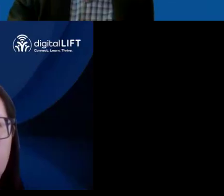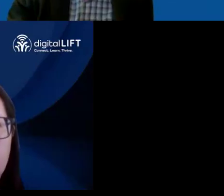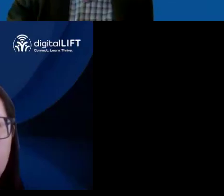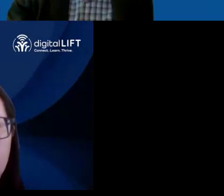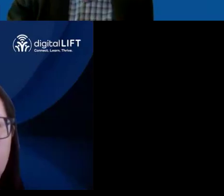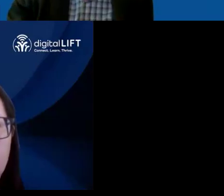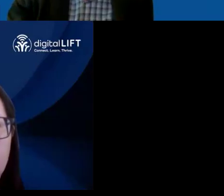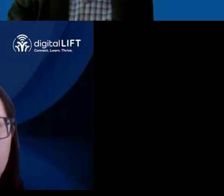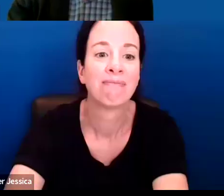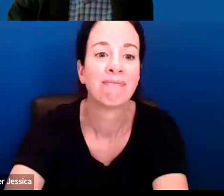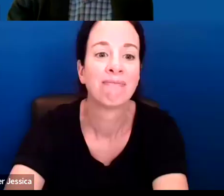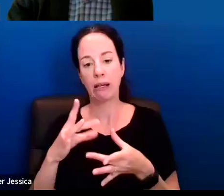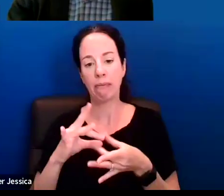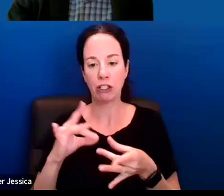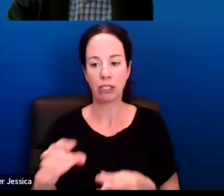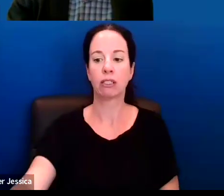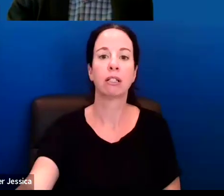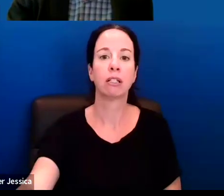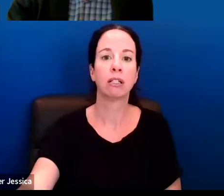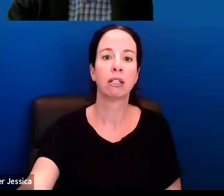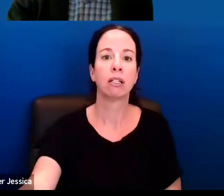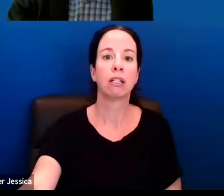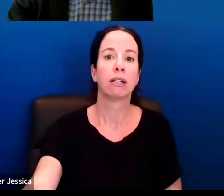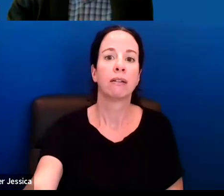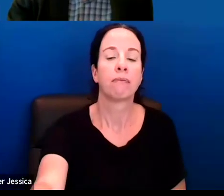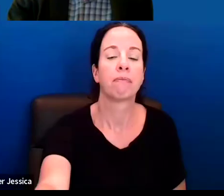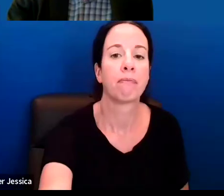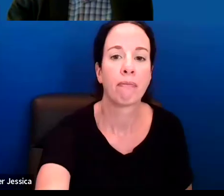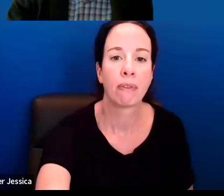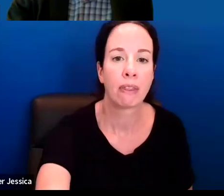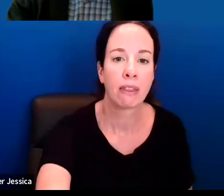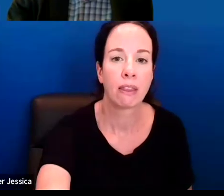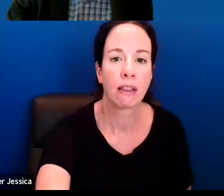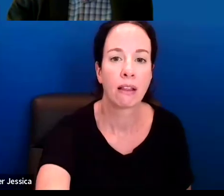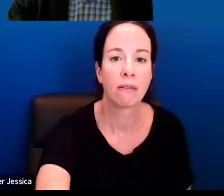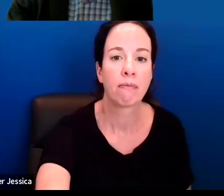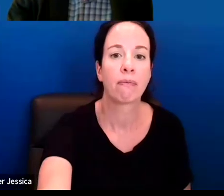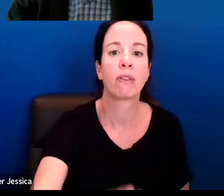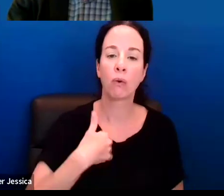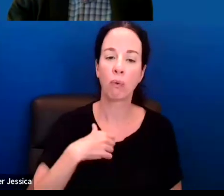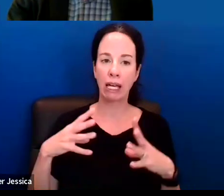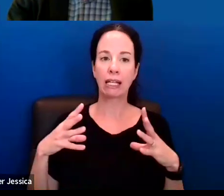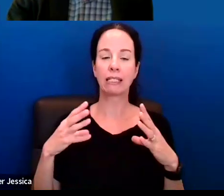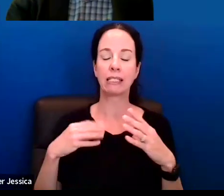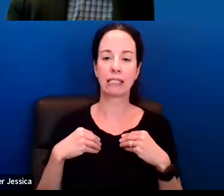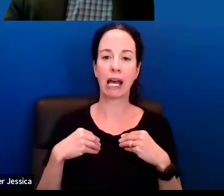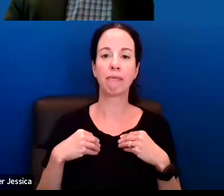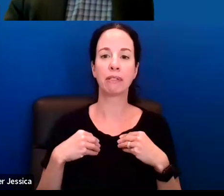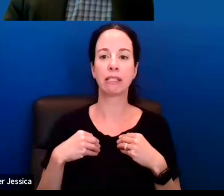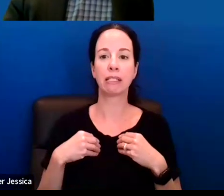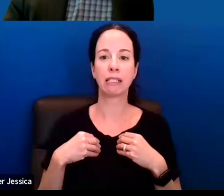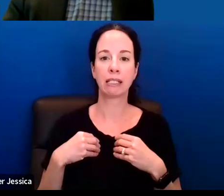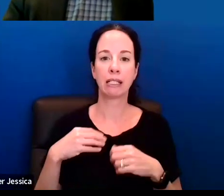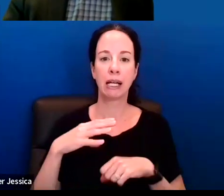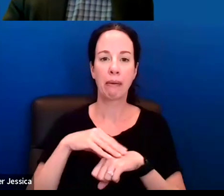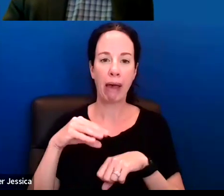mentioned. We take in donated tech, if that's from enterprise level or individuals looking to